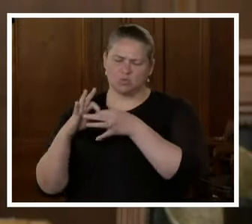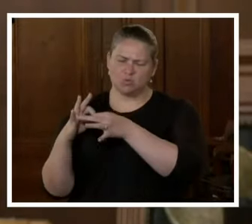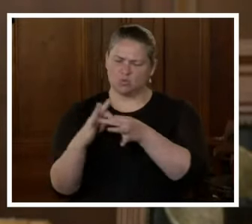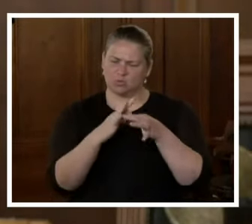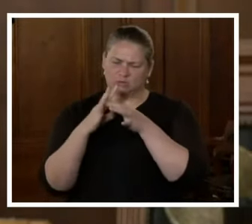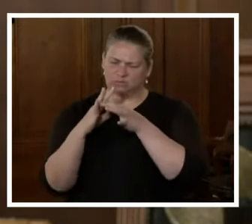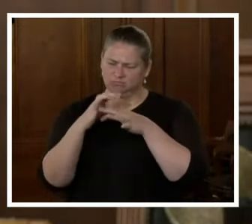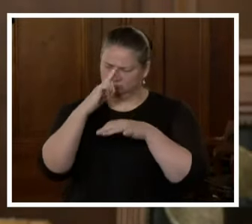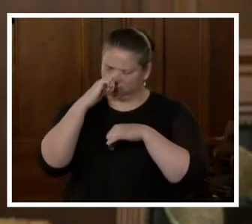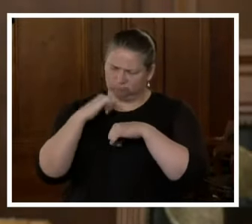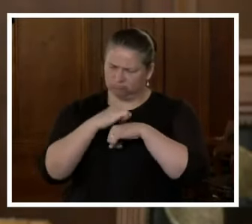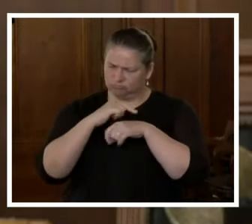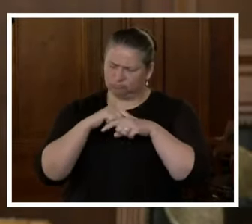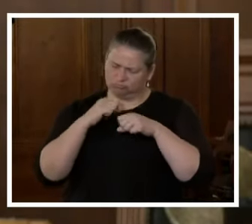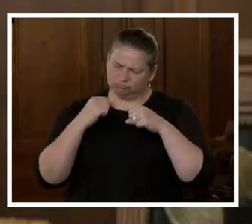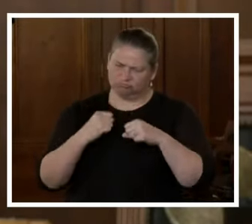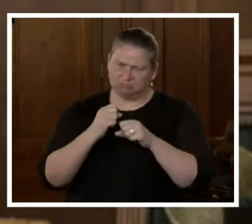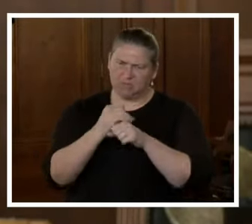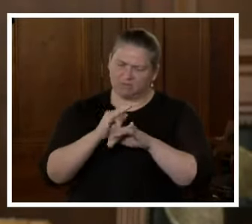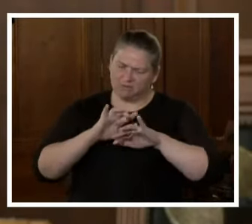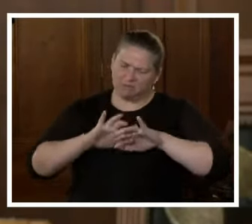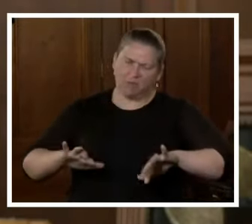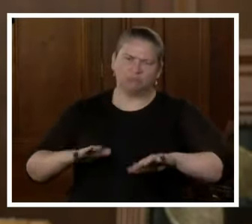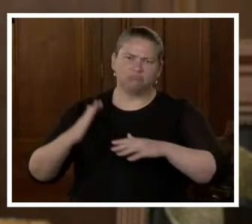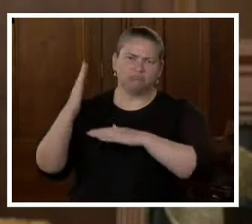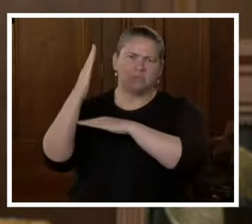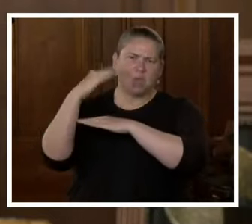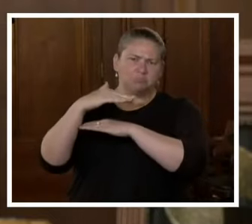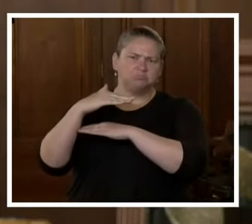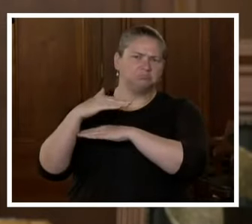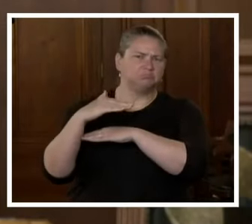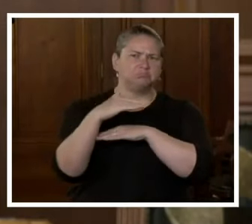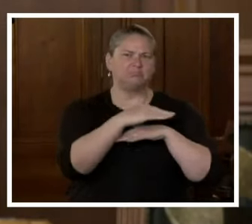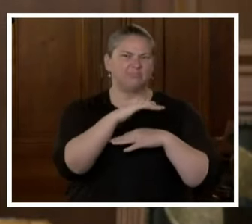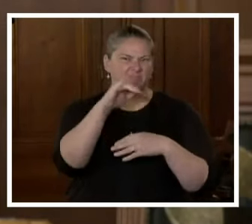MONDAY, BUT WHERE WE ARE, WHERE